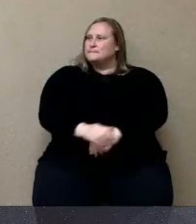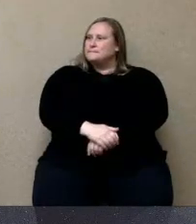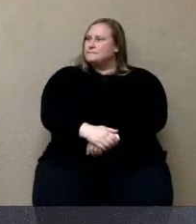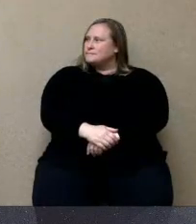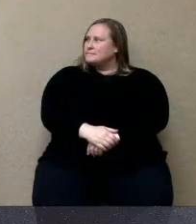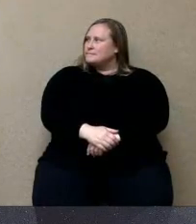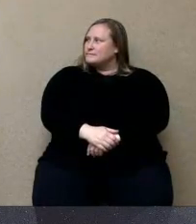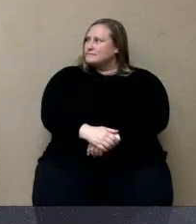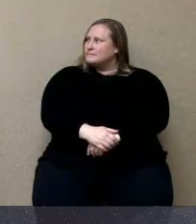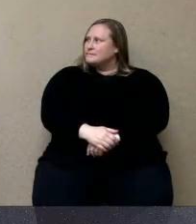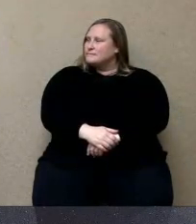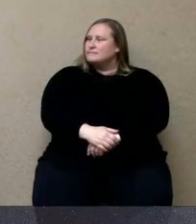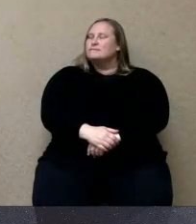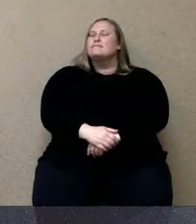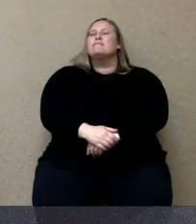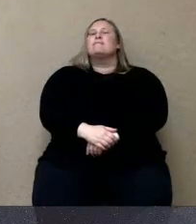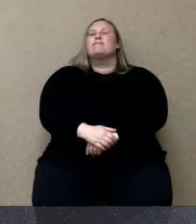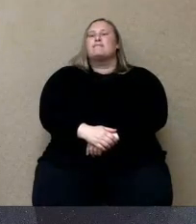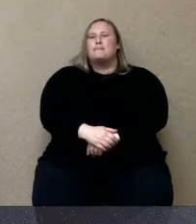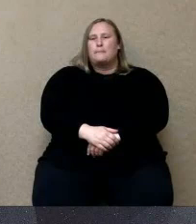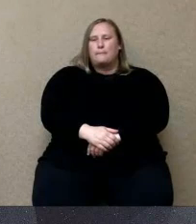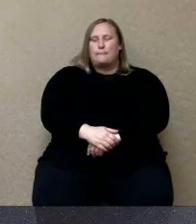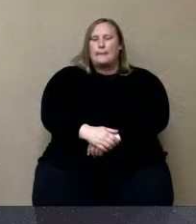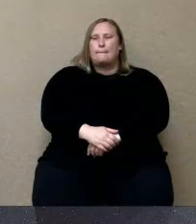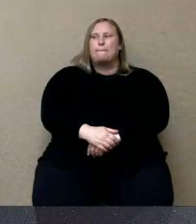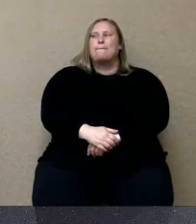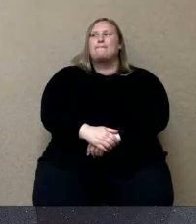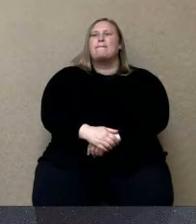Oh, one thing actually going off of that, too, is if you